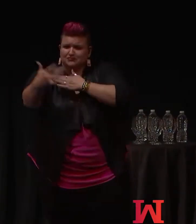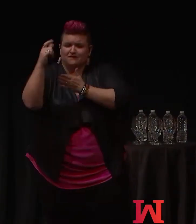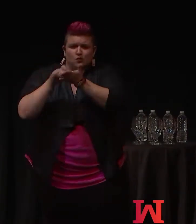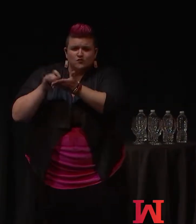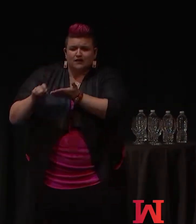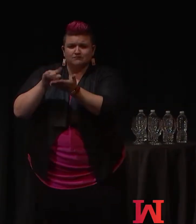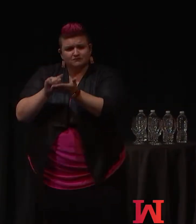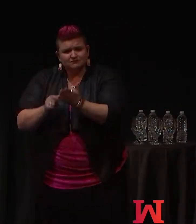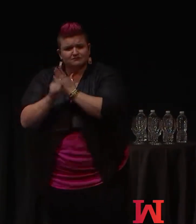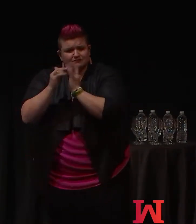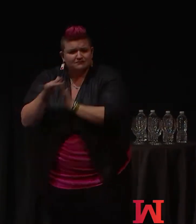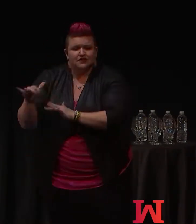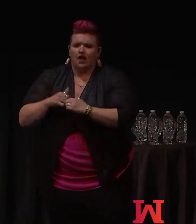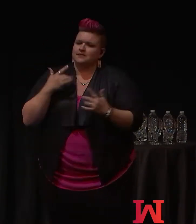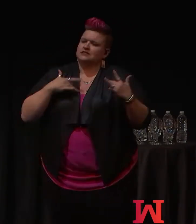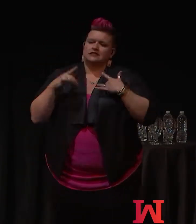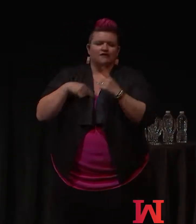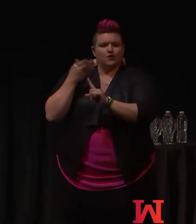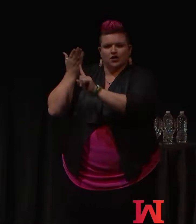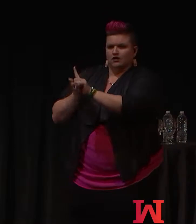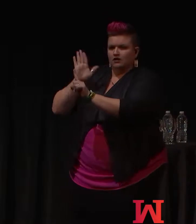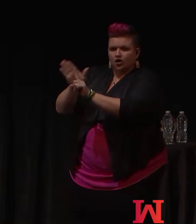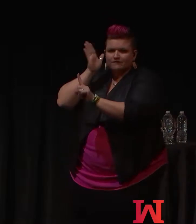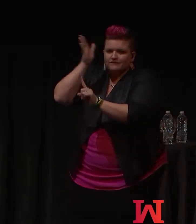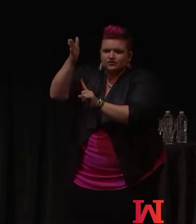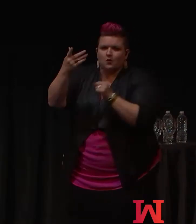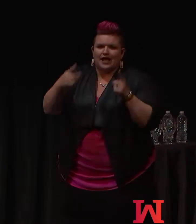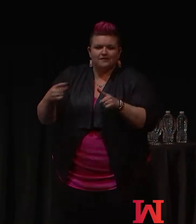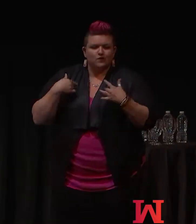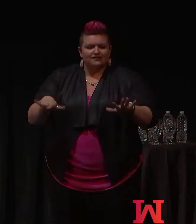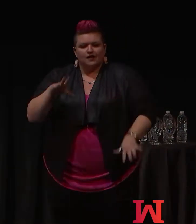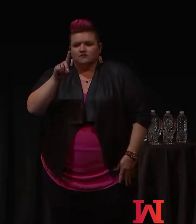I, for one, am excited for what comes next for this dynamic leader.